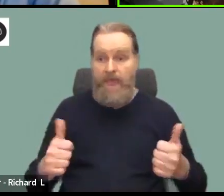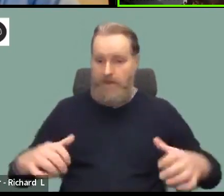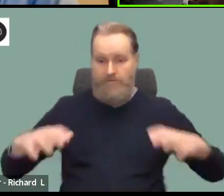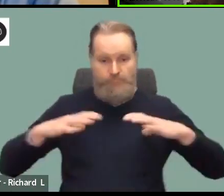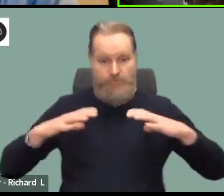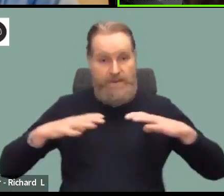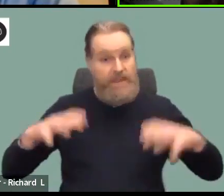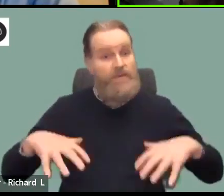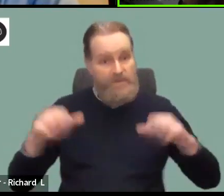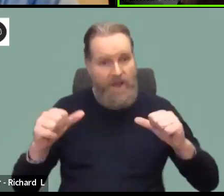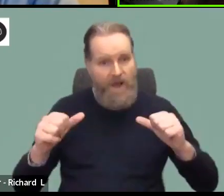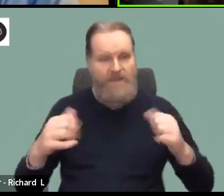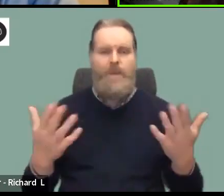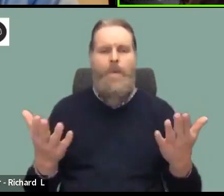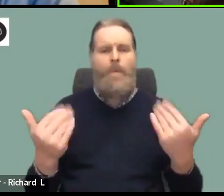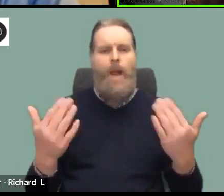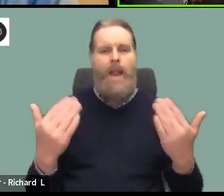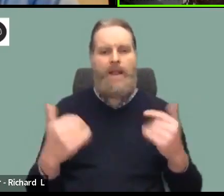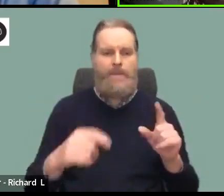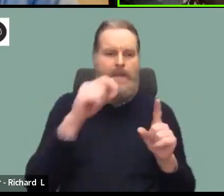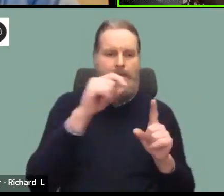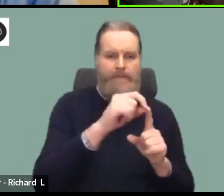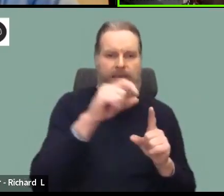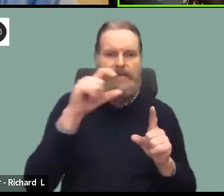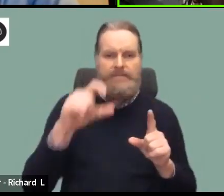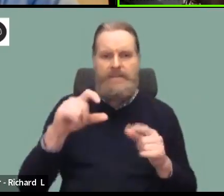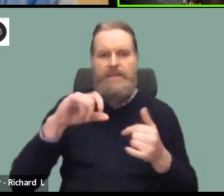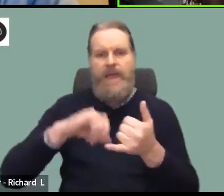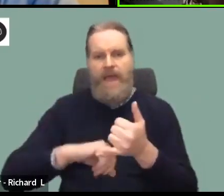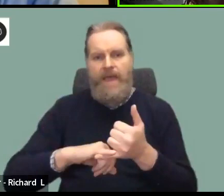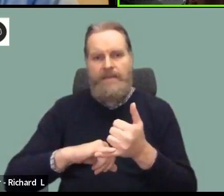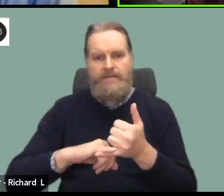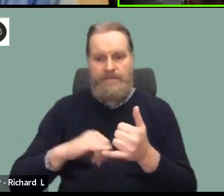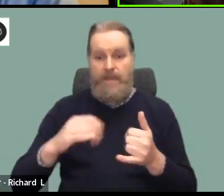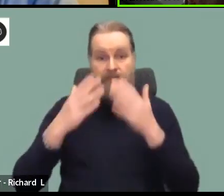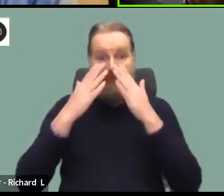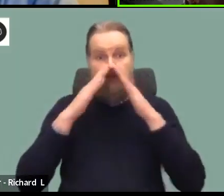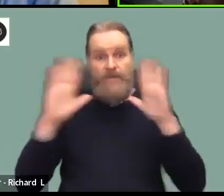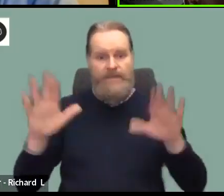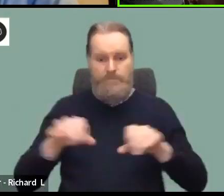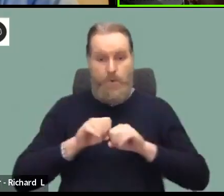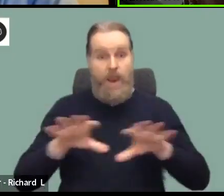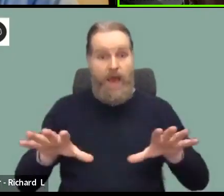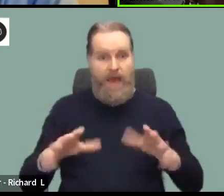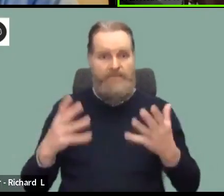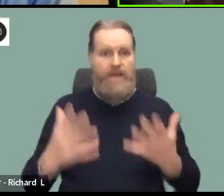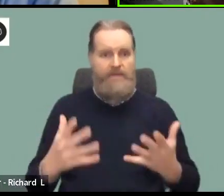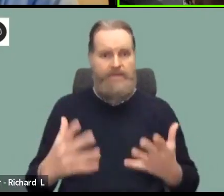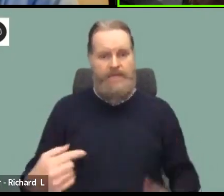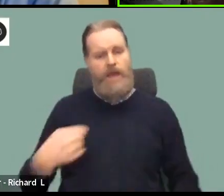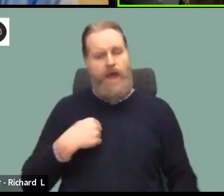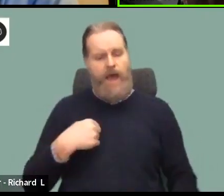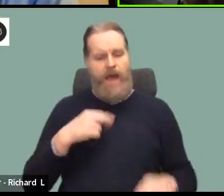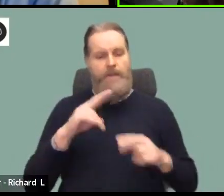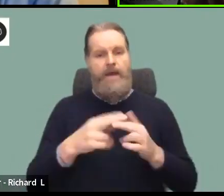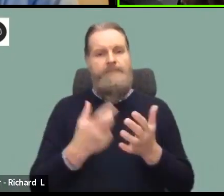Okay, let's get started. then so welcome then so, welcome to this pCs Facebook Live event. t, and I'm from his current on